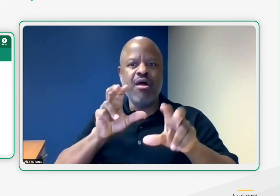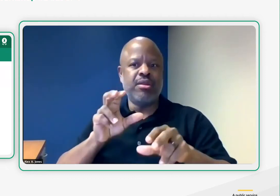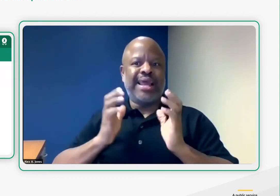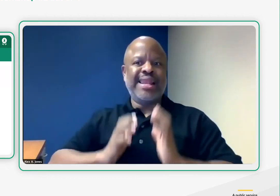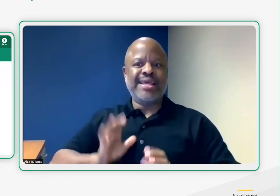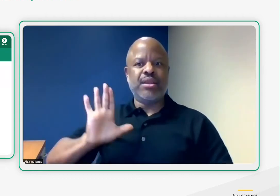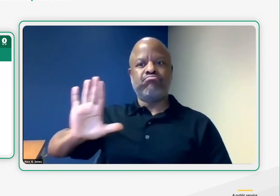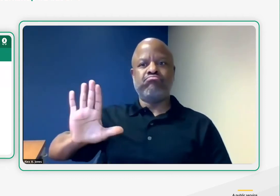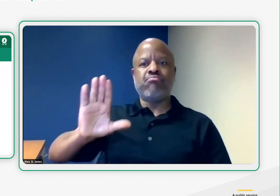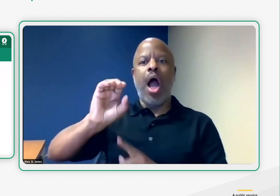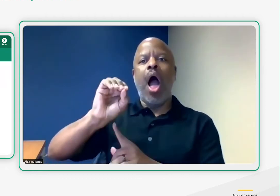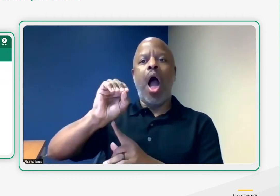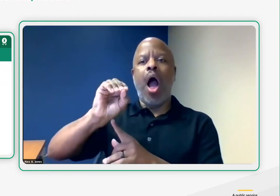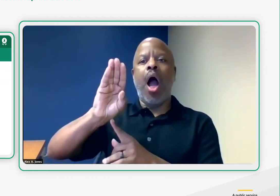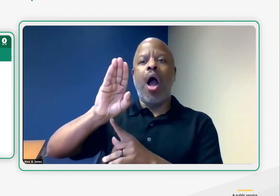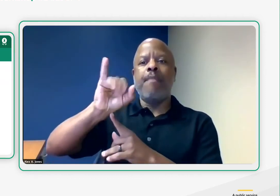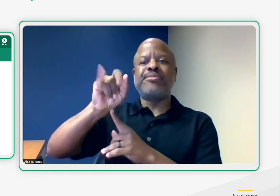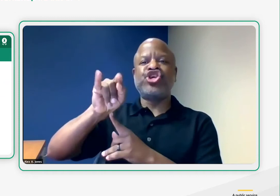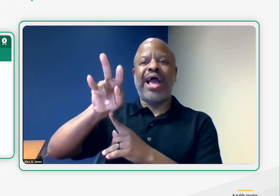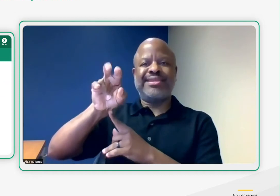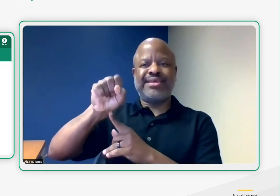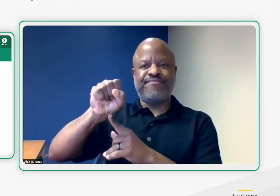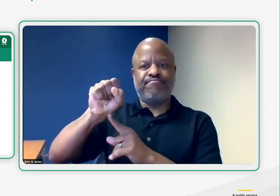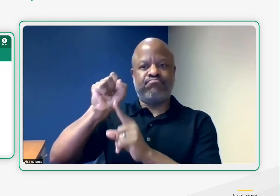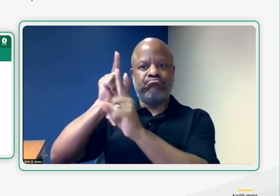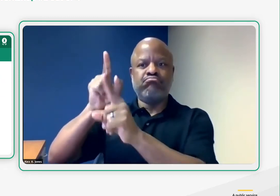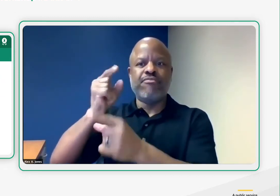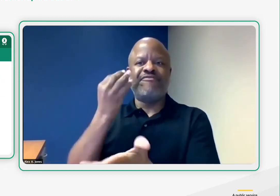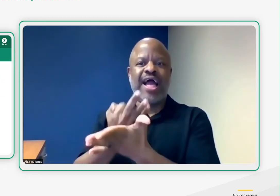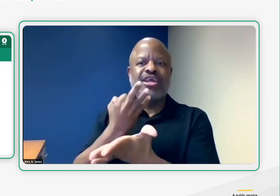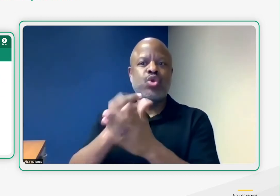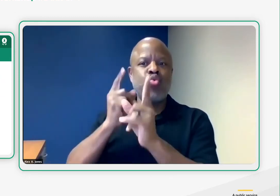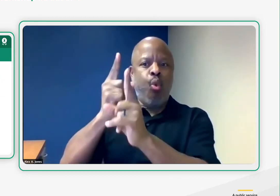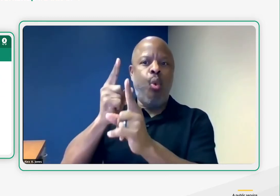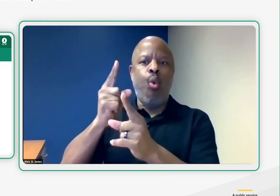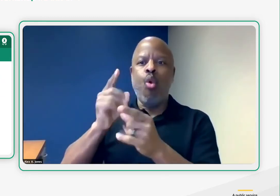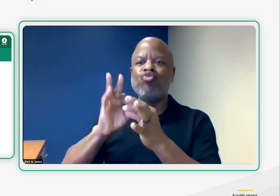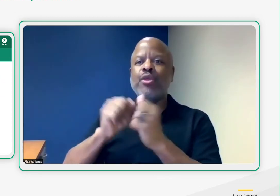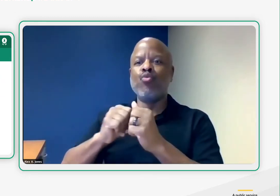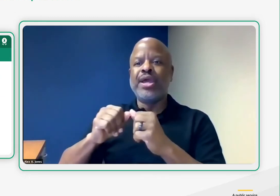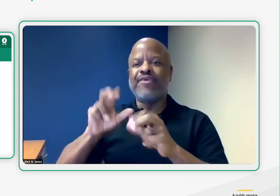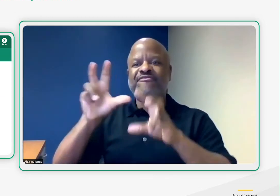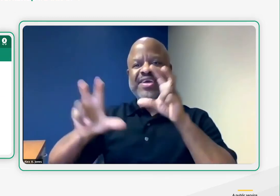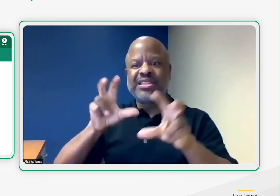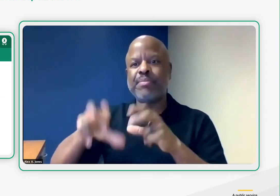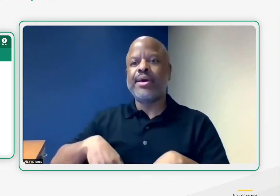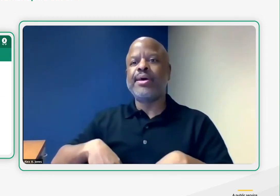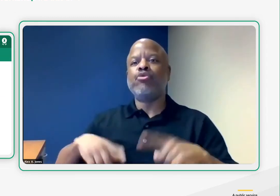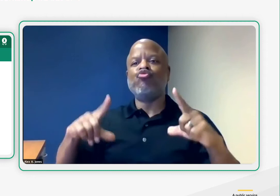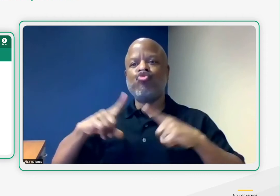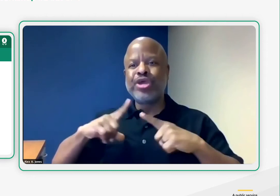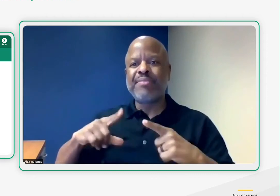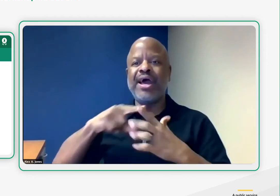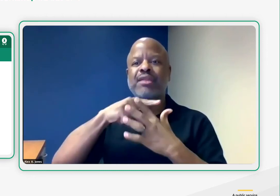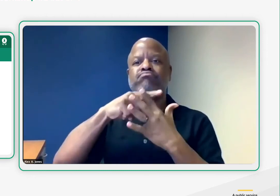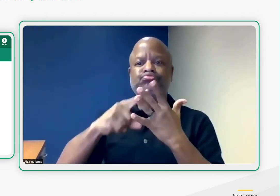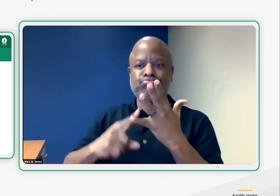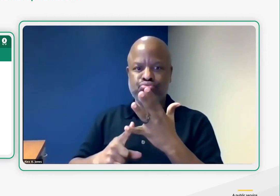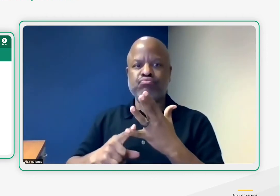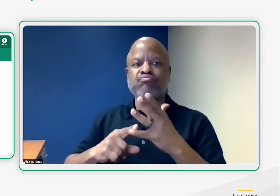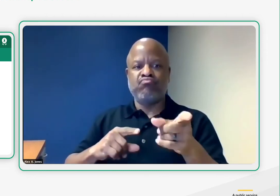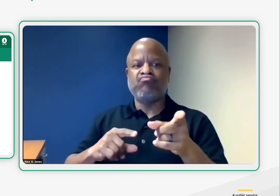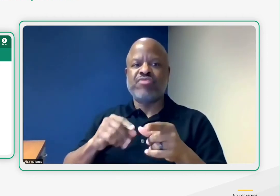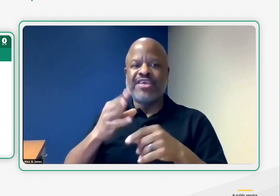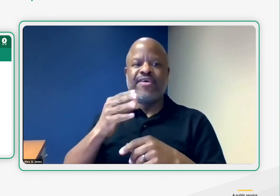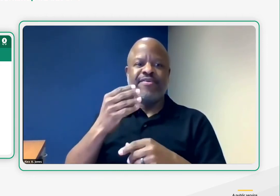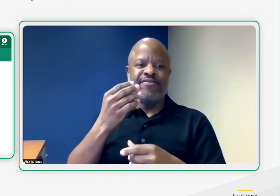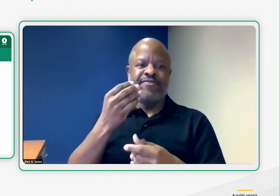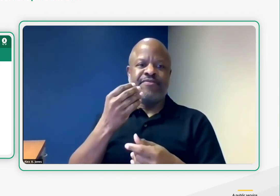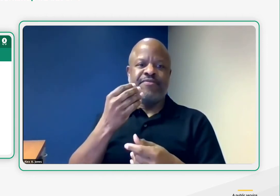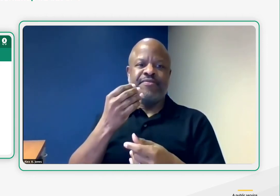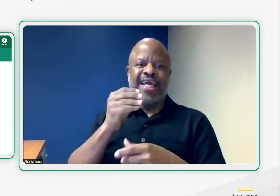They